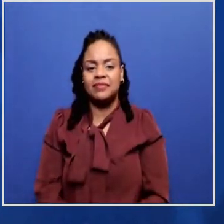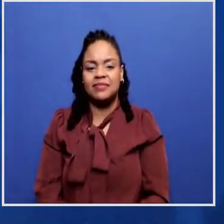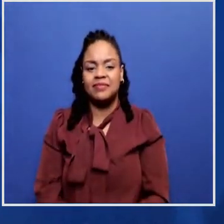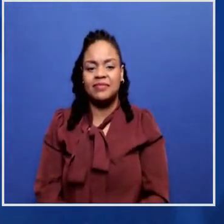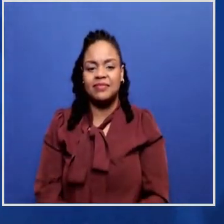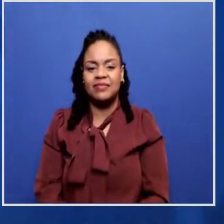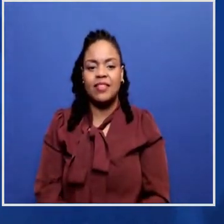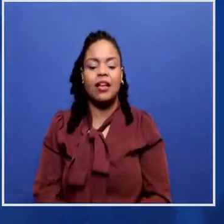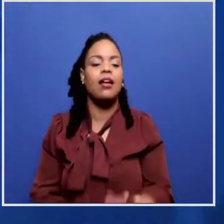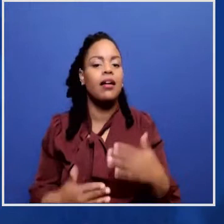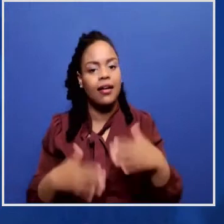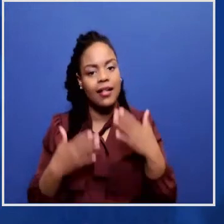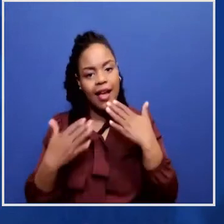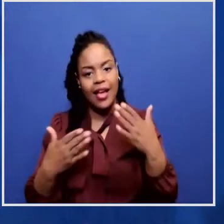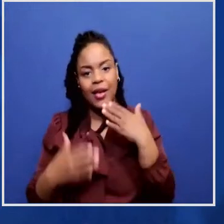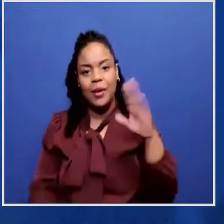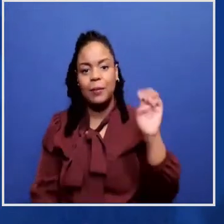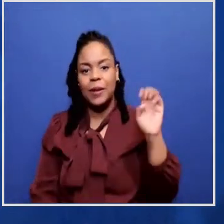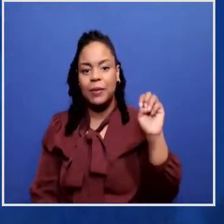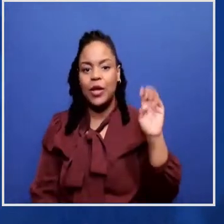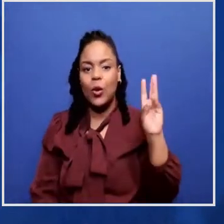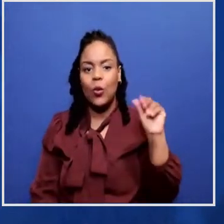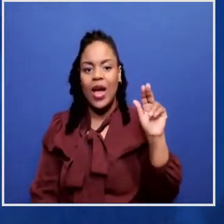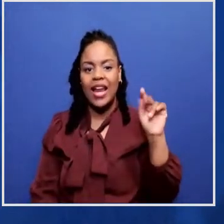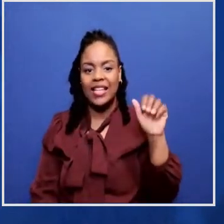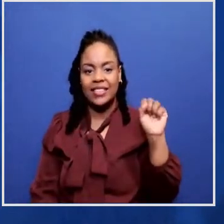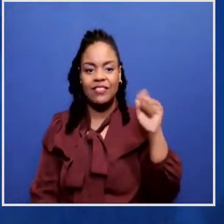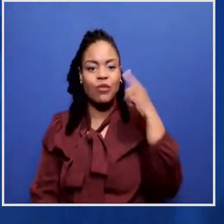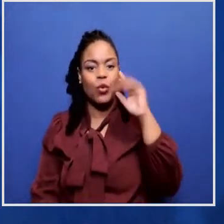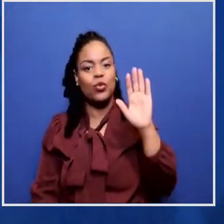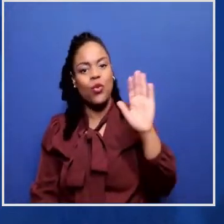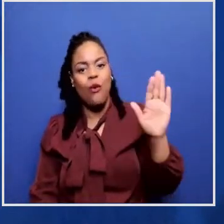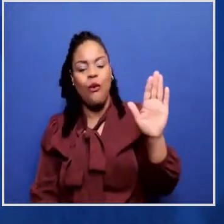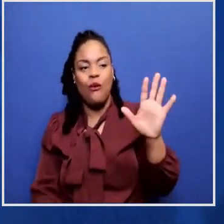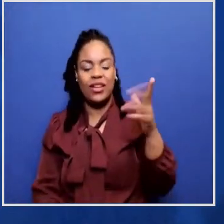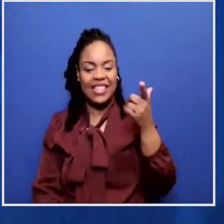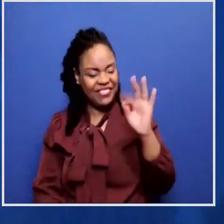THANK YOU, BEBE WINANS FOR